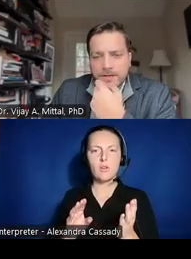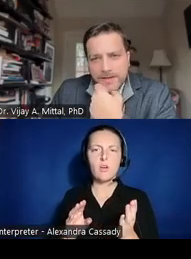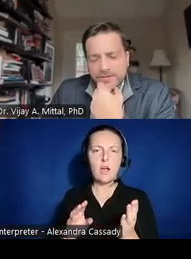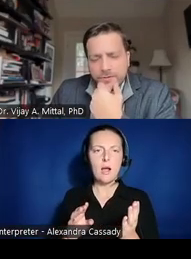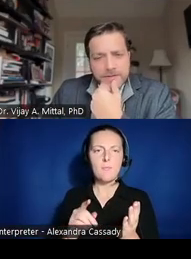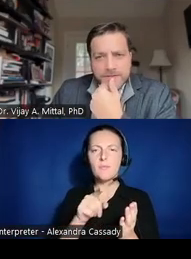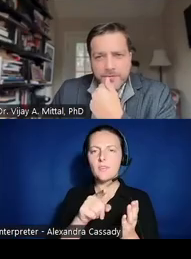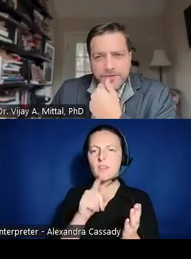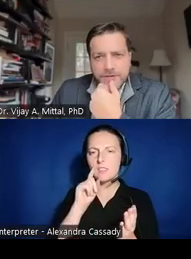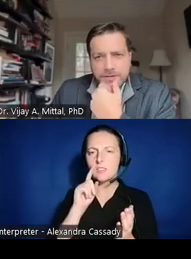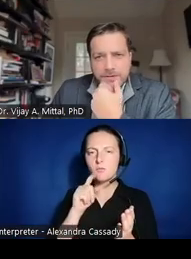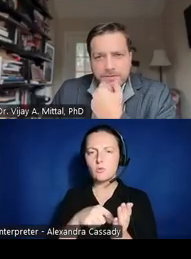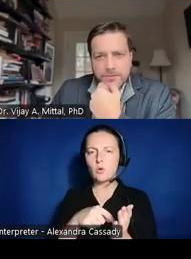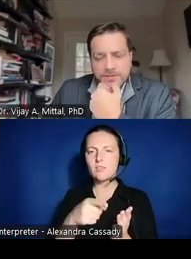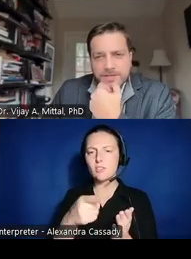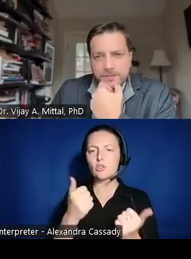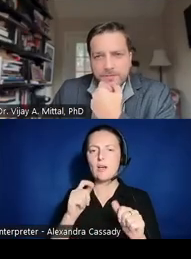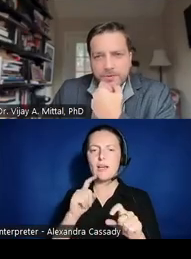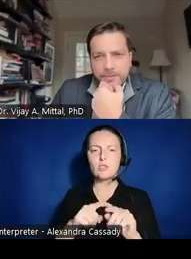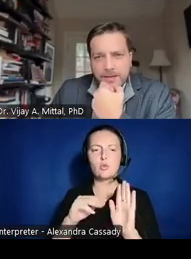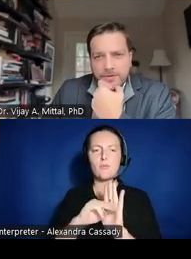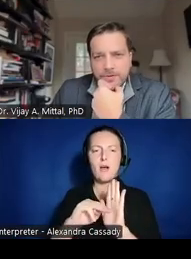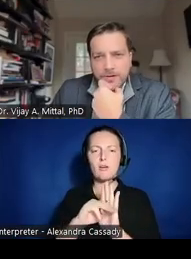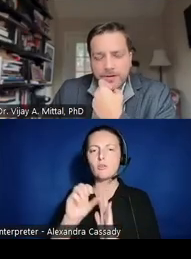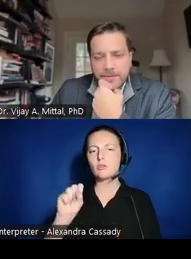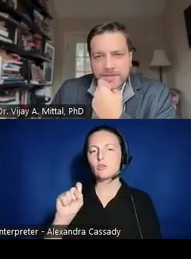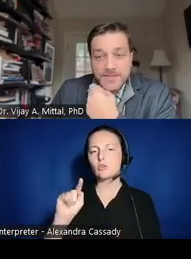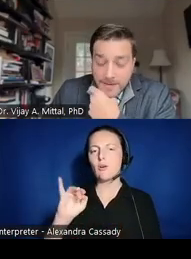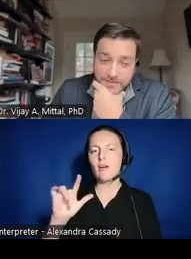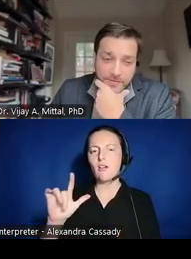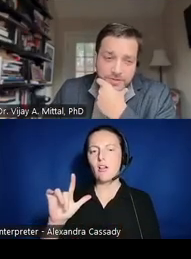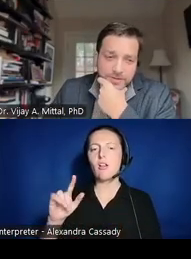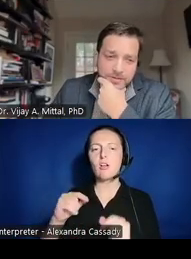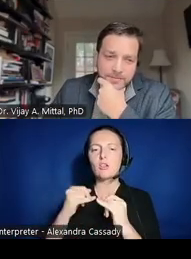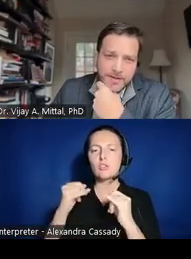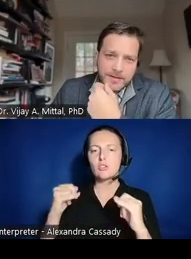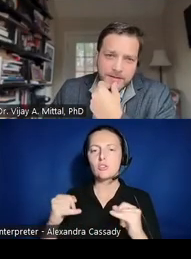stridal circuit dysfunction through a particular motor behavior. Um the same dysfunction but